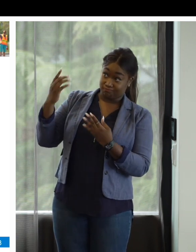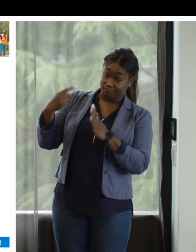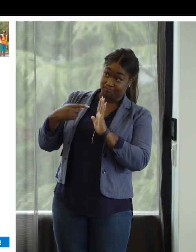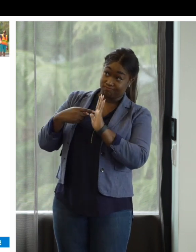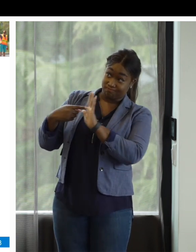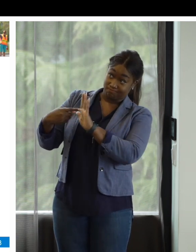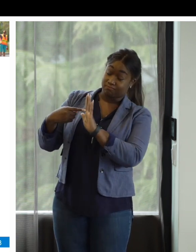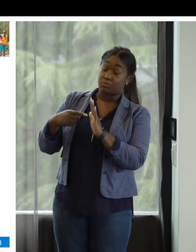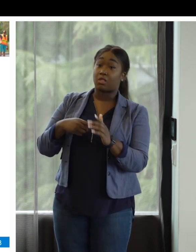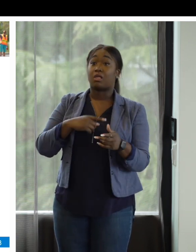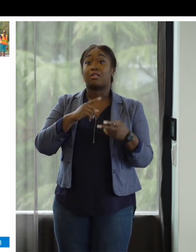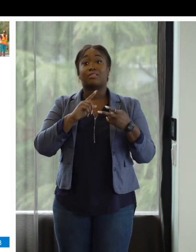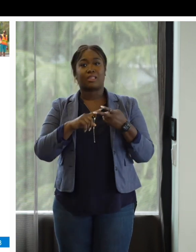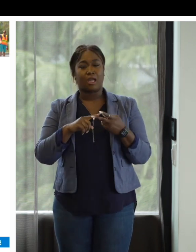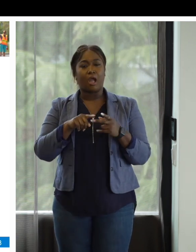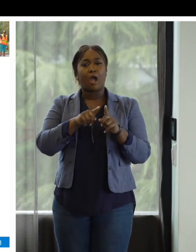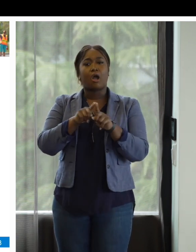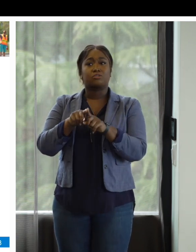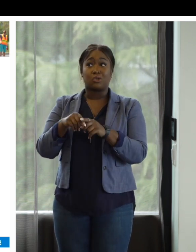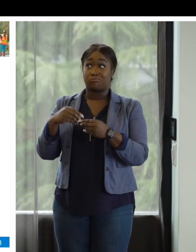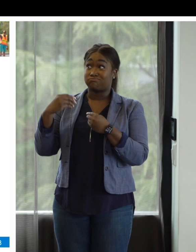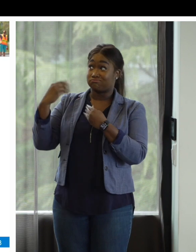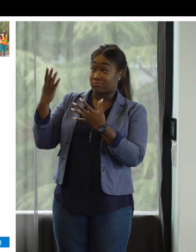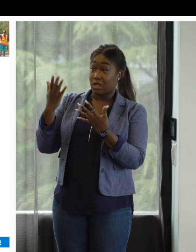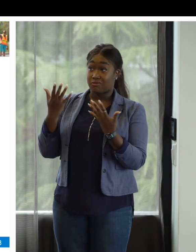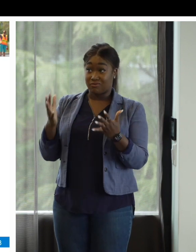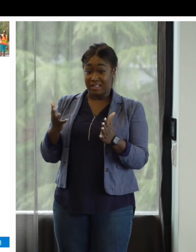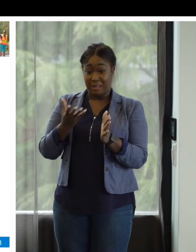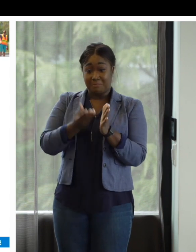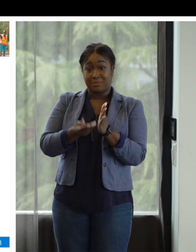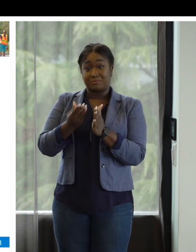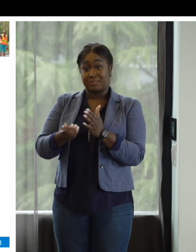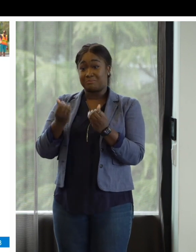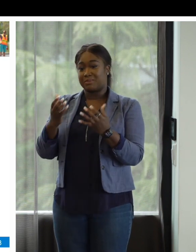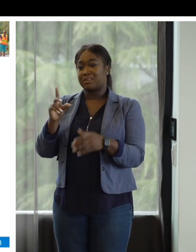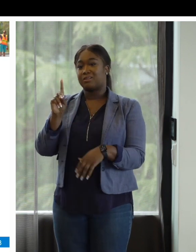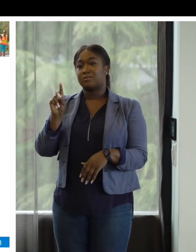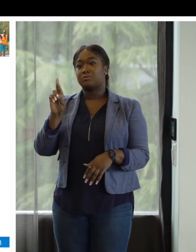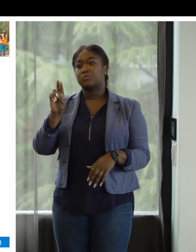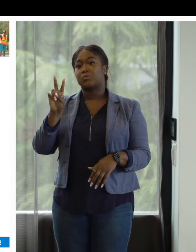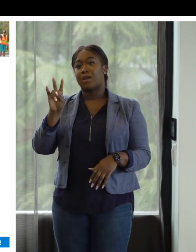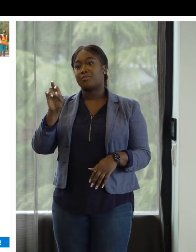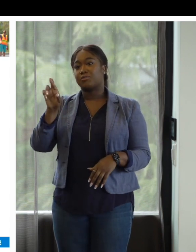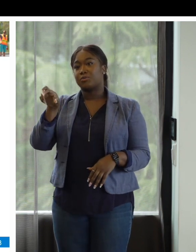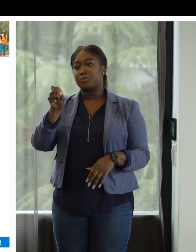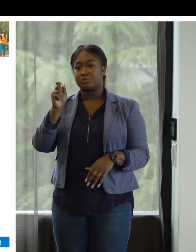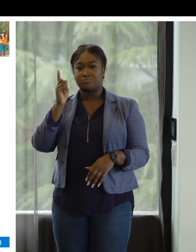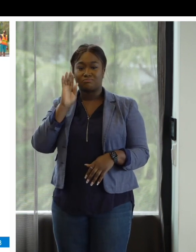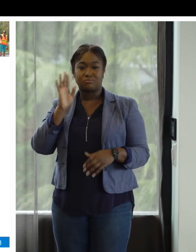are missing a lot of drivers that support the needs of